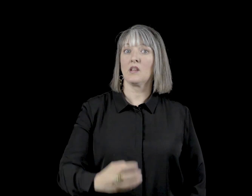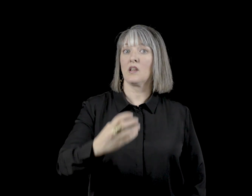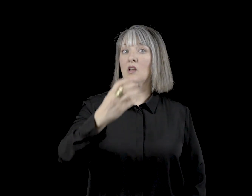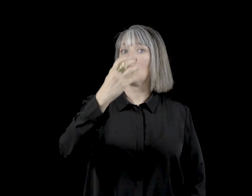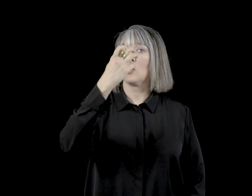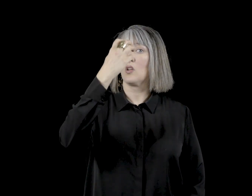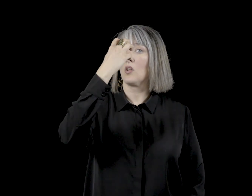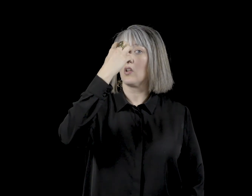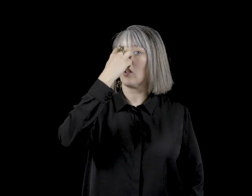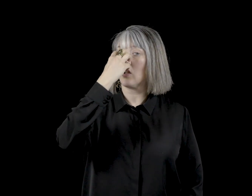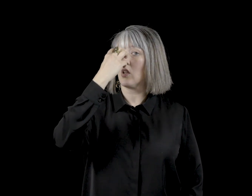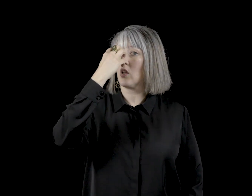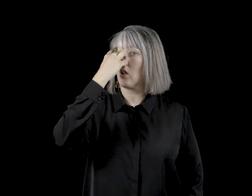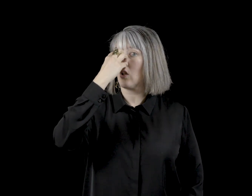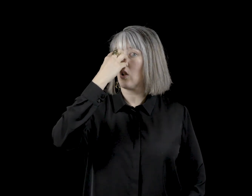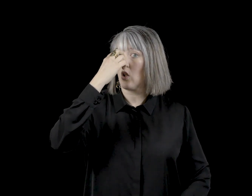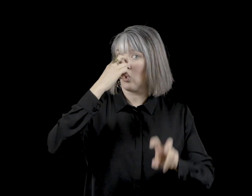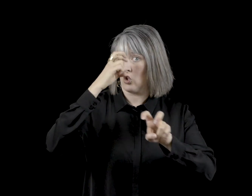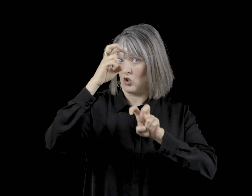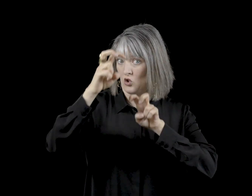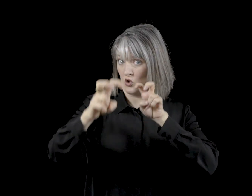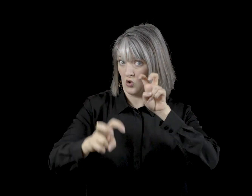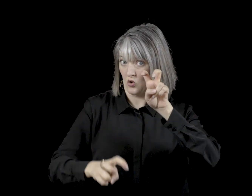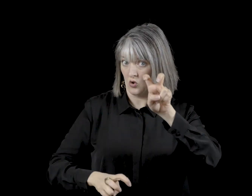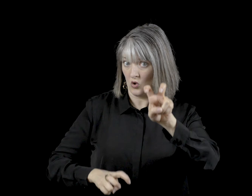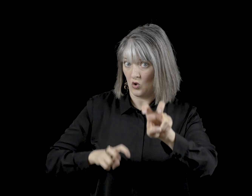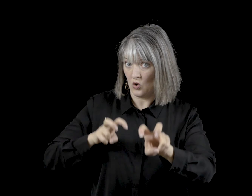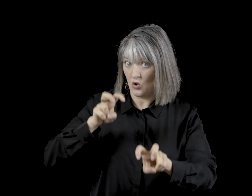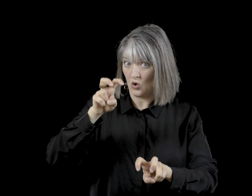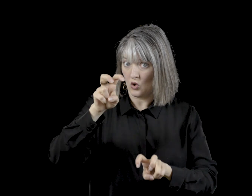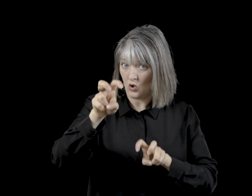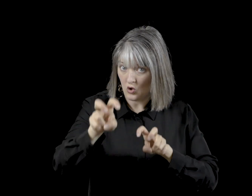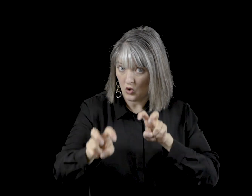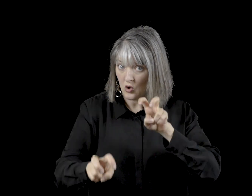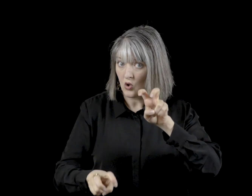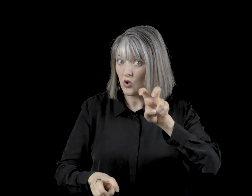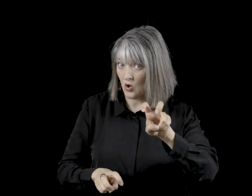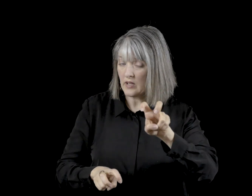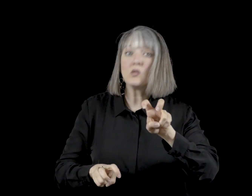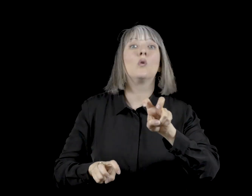CIRCUS (another sign for circus CLOWN+FERRIS WHEEL)